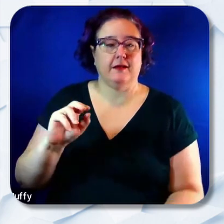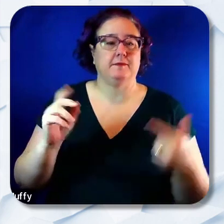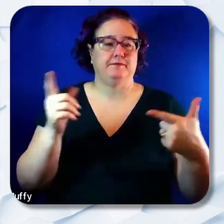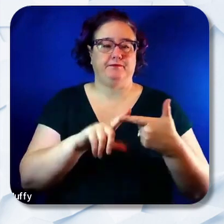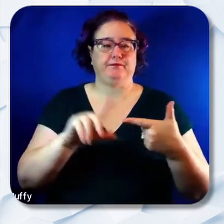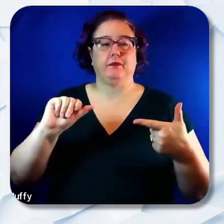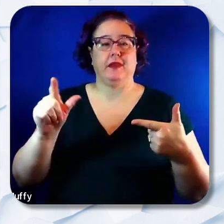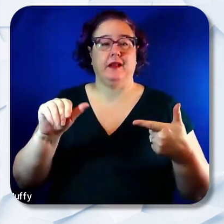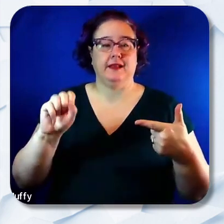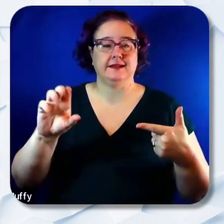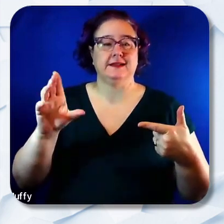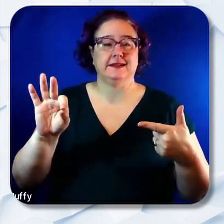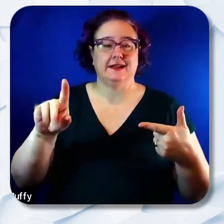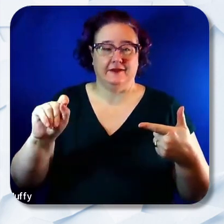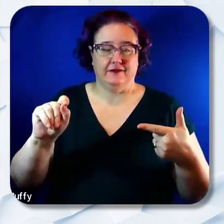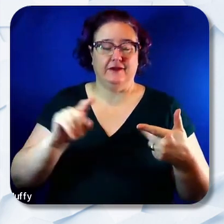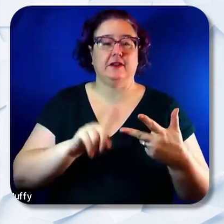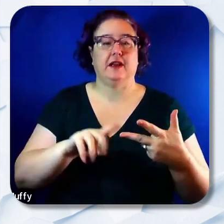Meuy Vue, Staff Service Analyst.